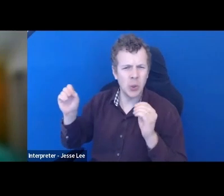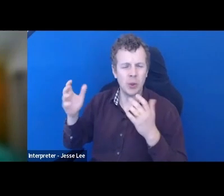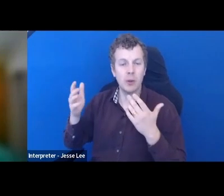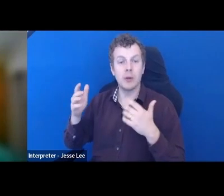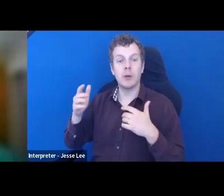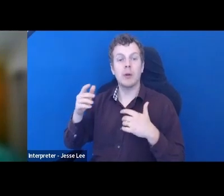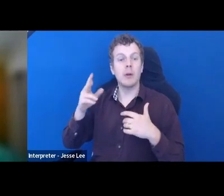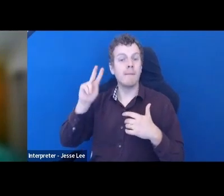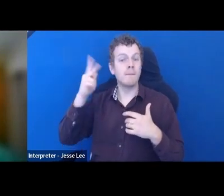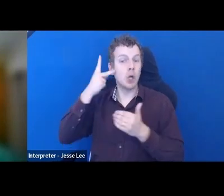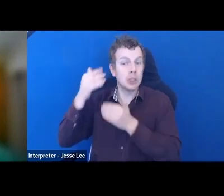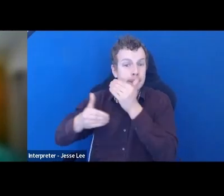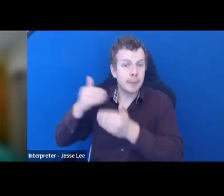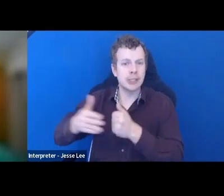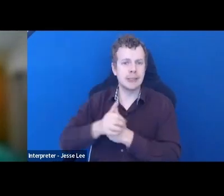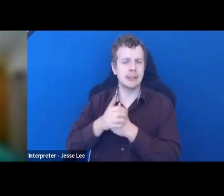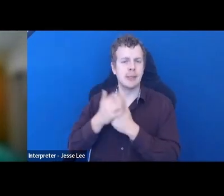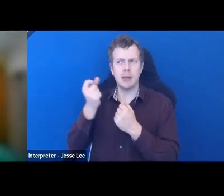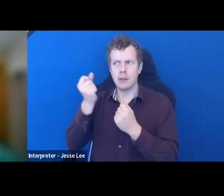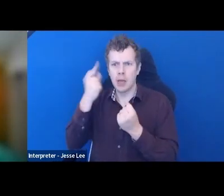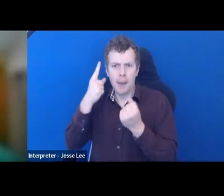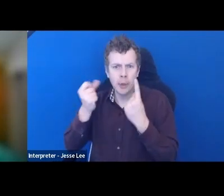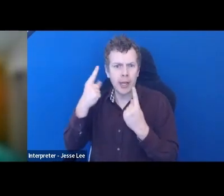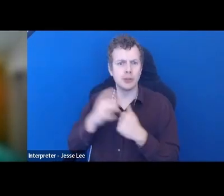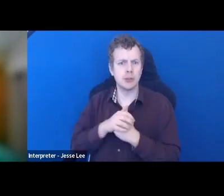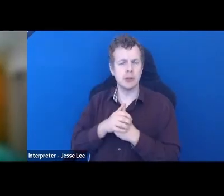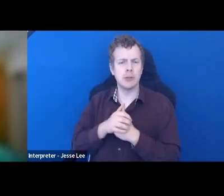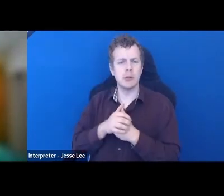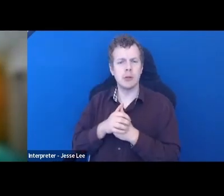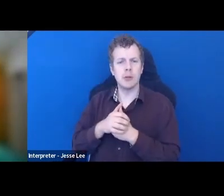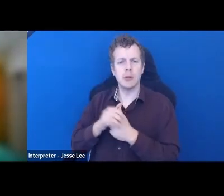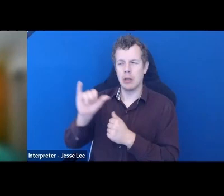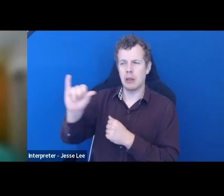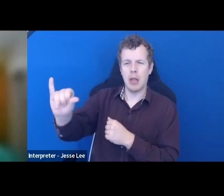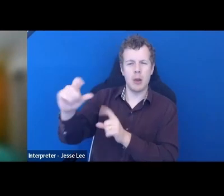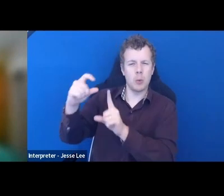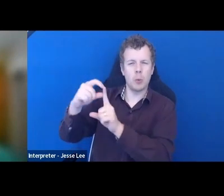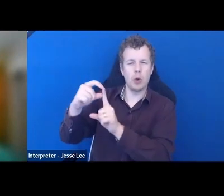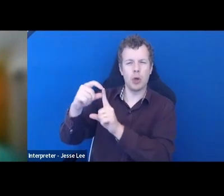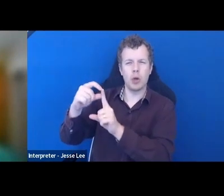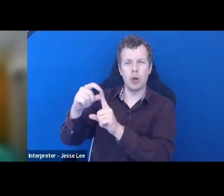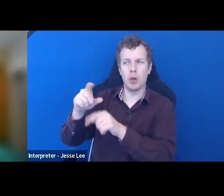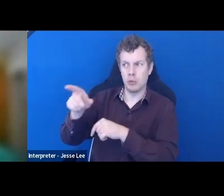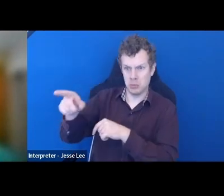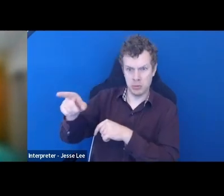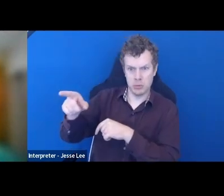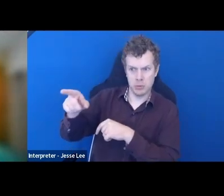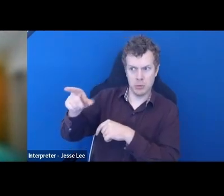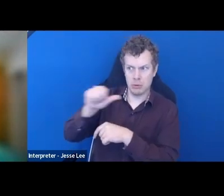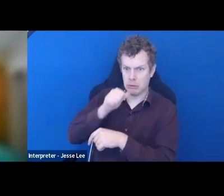And non-word learning and categorization of if a word is - a word in my language or not.